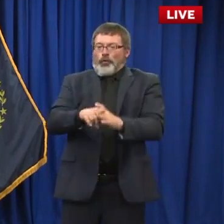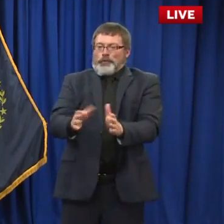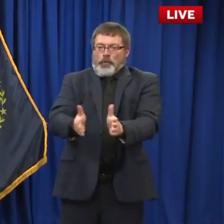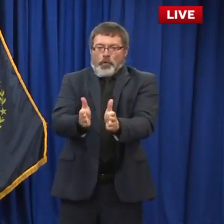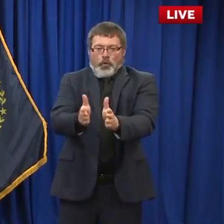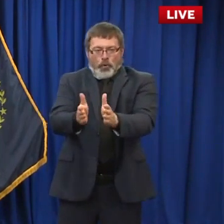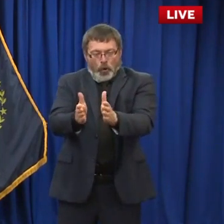SOMETHING SIMILAR WILL HAPPEN.